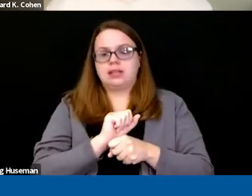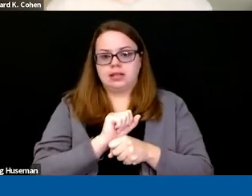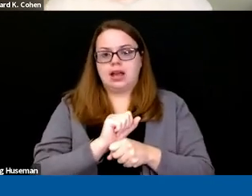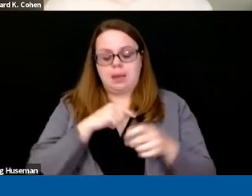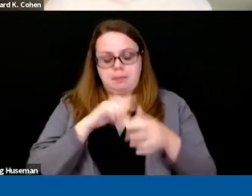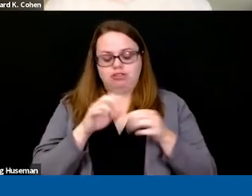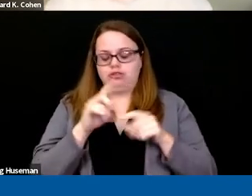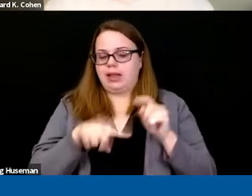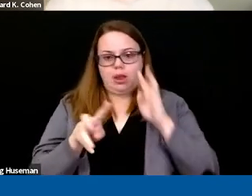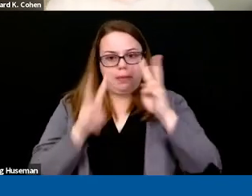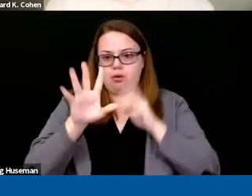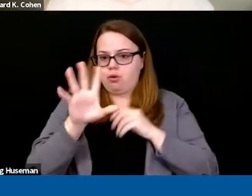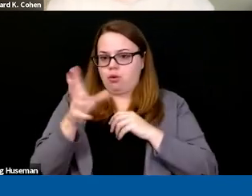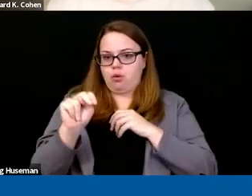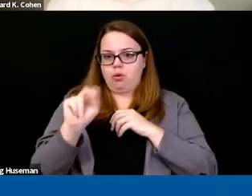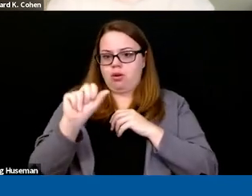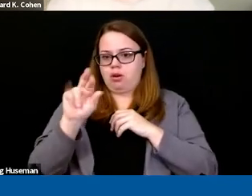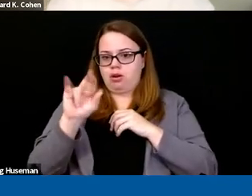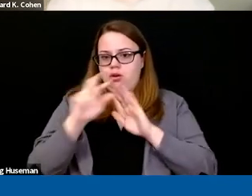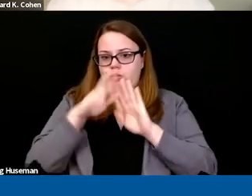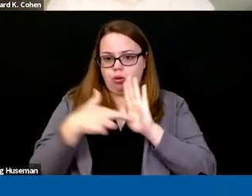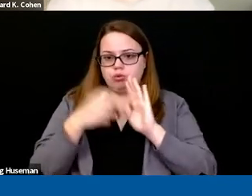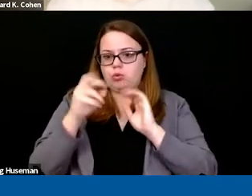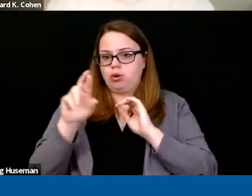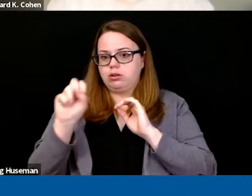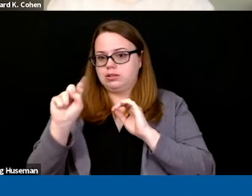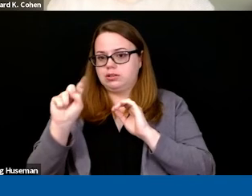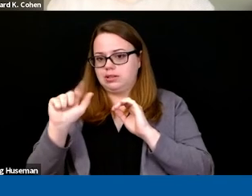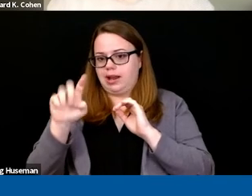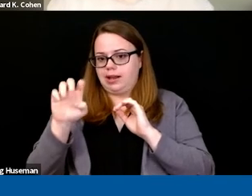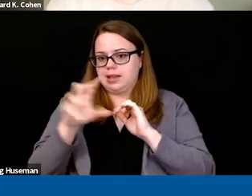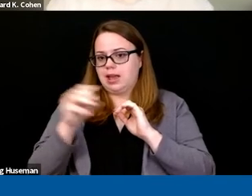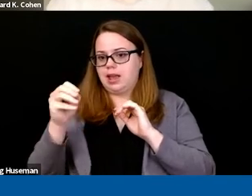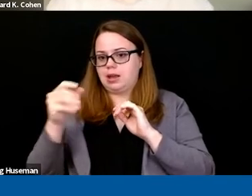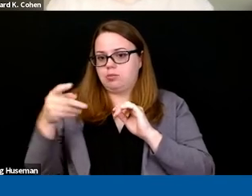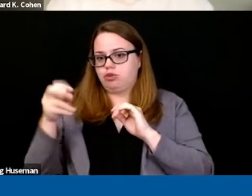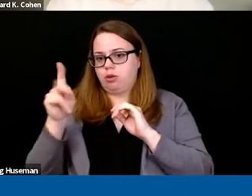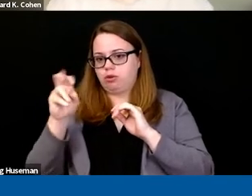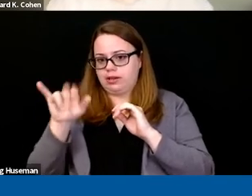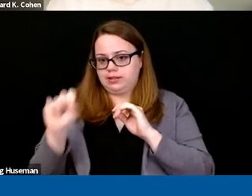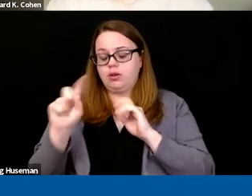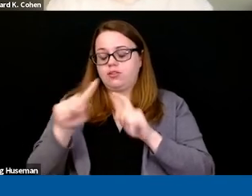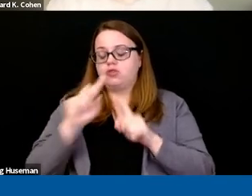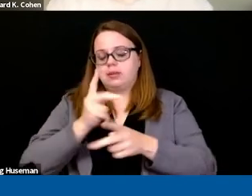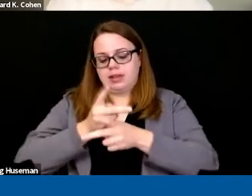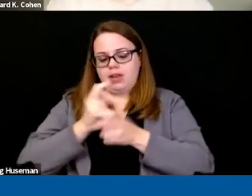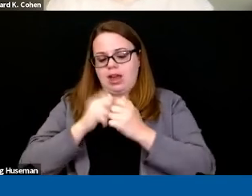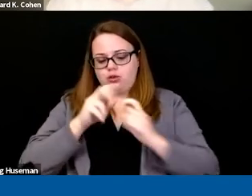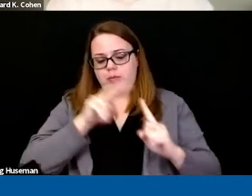you cannot make up your own ARIA roles or states and properties. You have to be very careful about how you apply states and properties to specific roles.